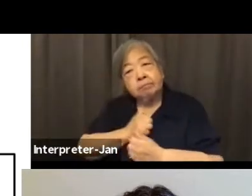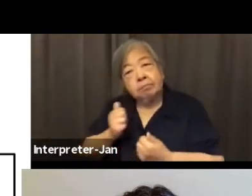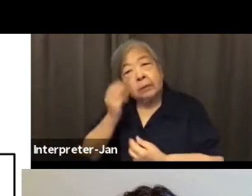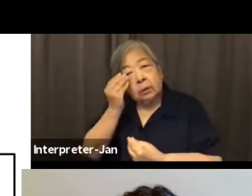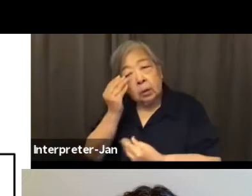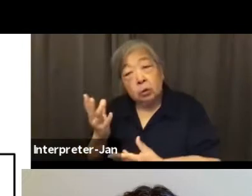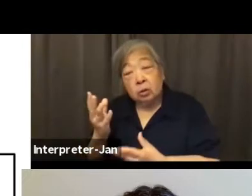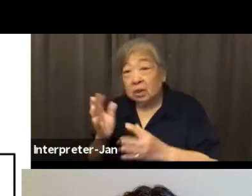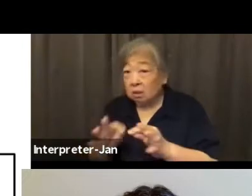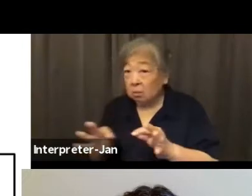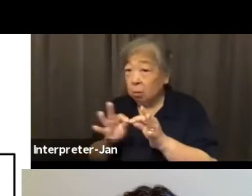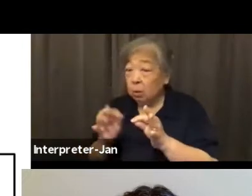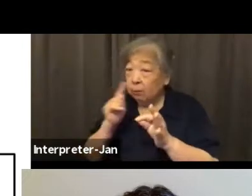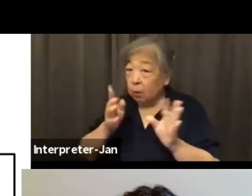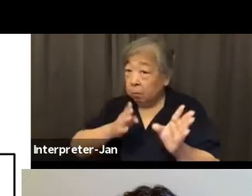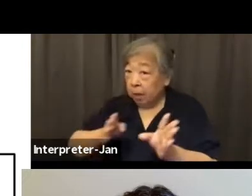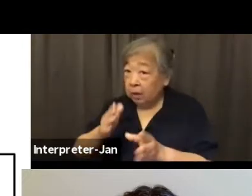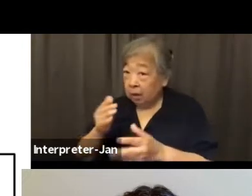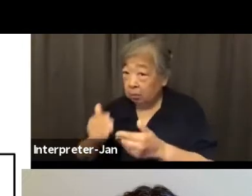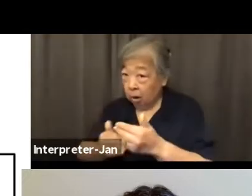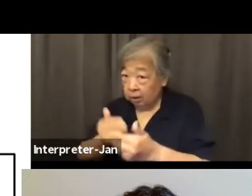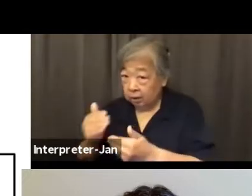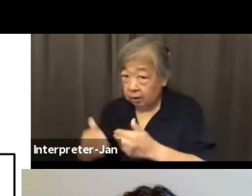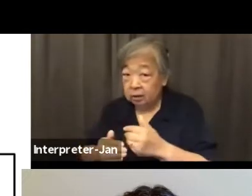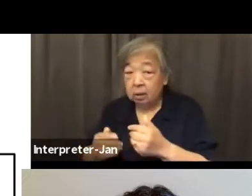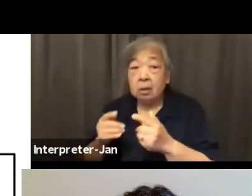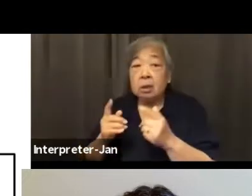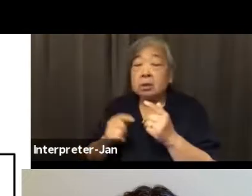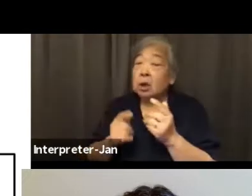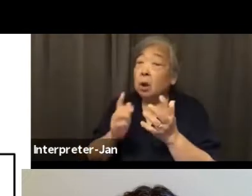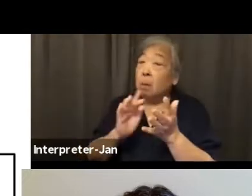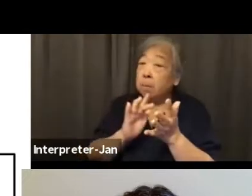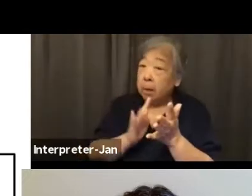We do not do the medical evaluation form for the virtual program.